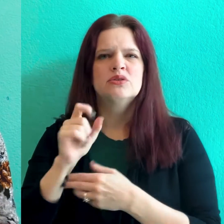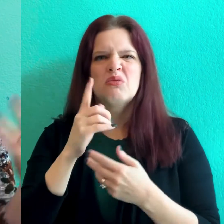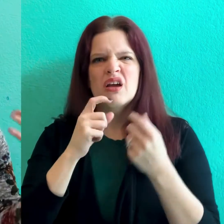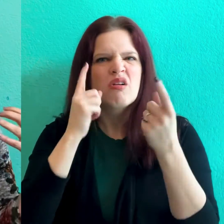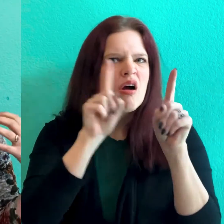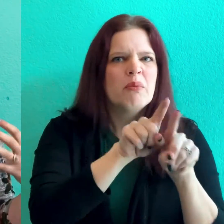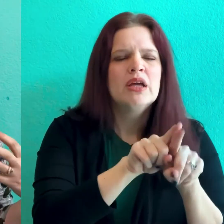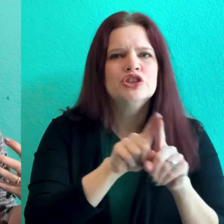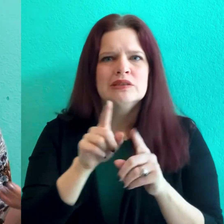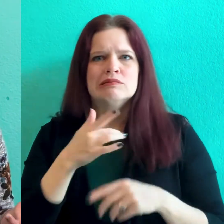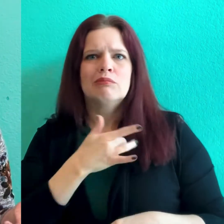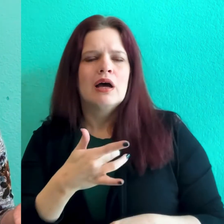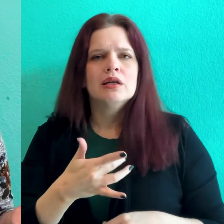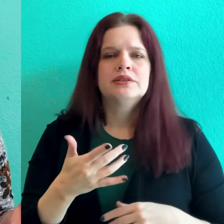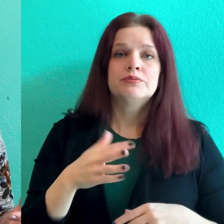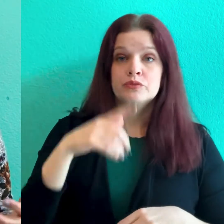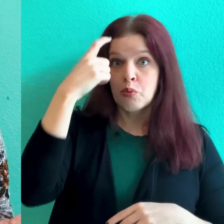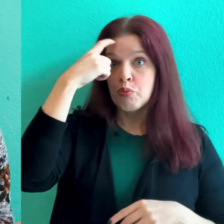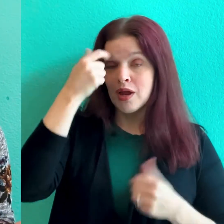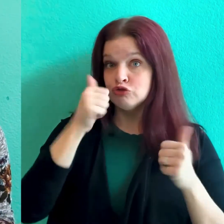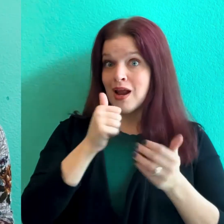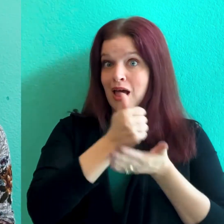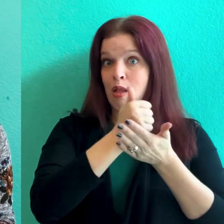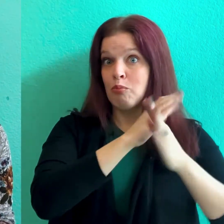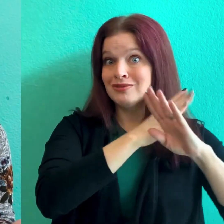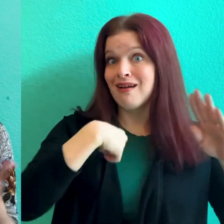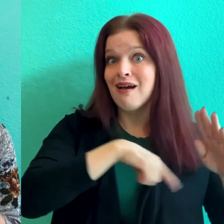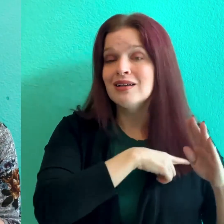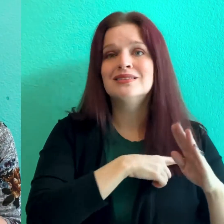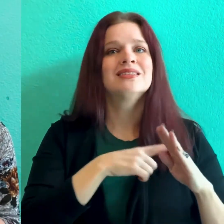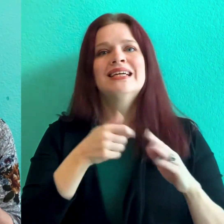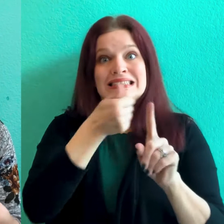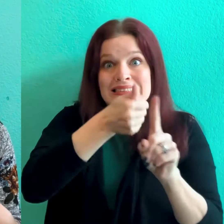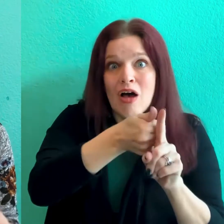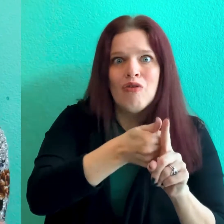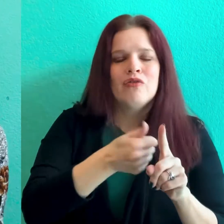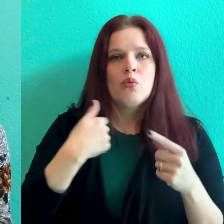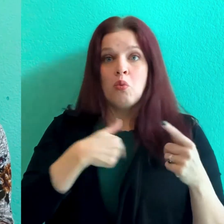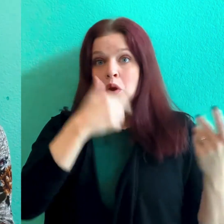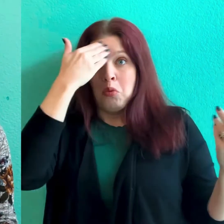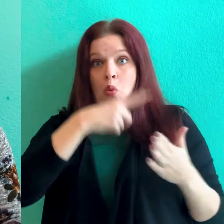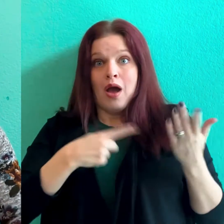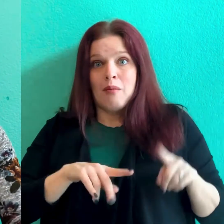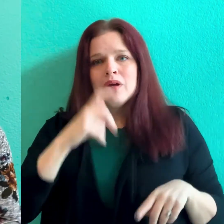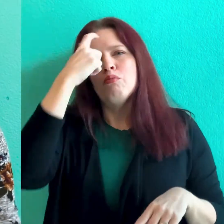So our brains do lots of things to help keep us safe. And also it does some things on its own, on autopilot without us being mindful of it.